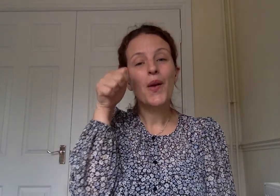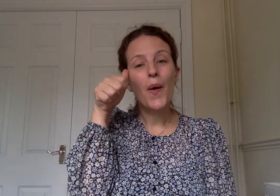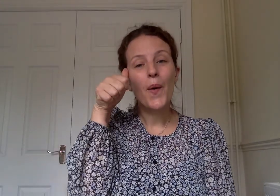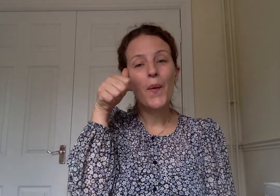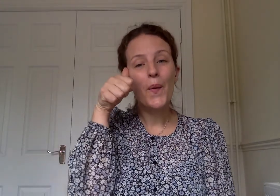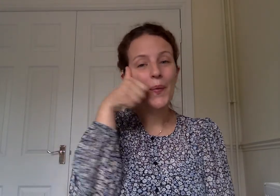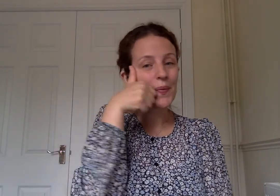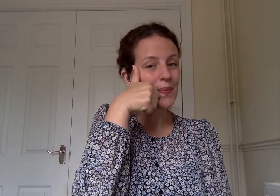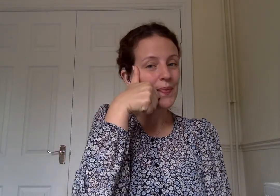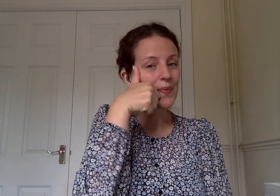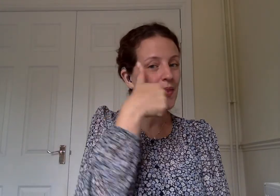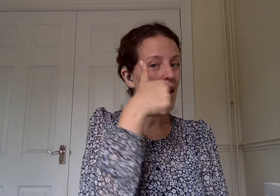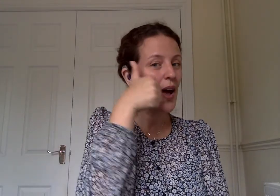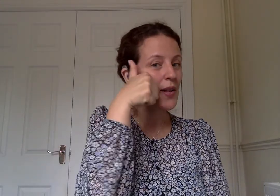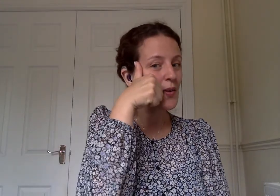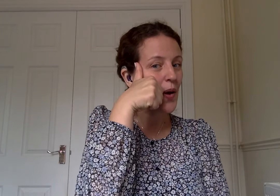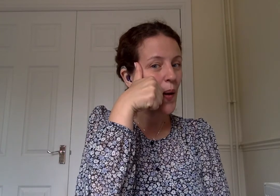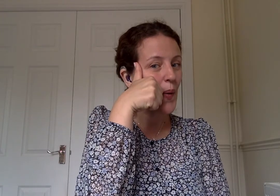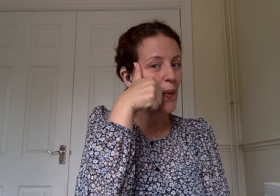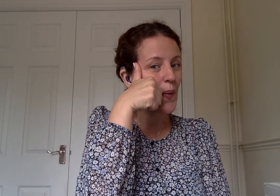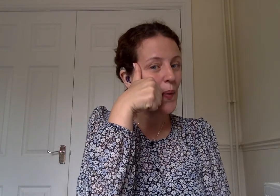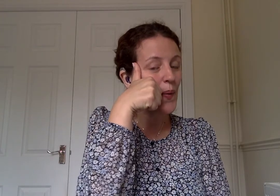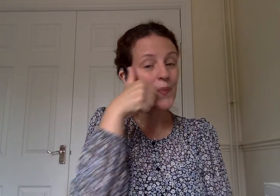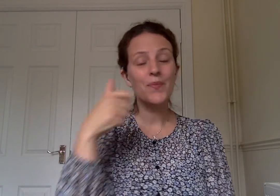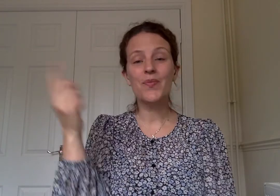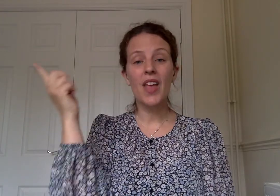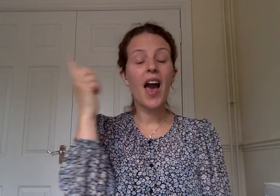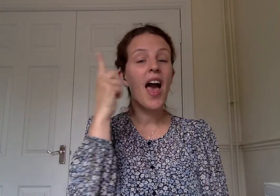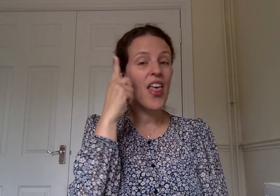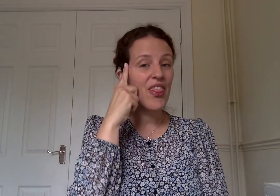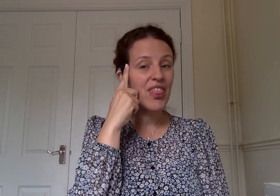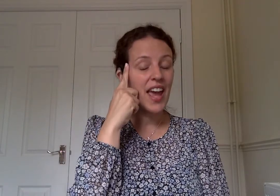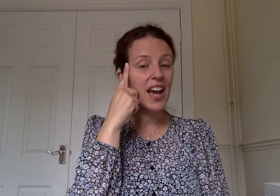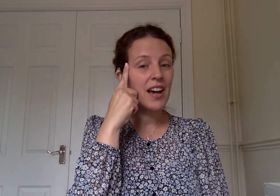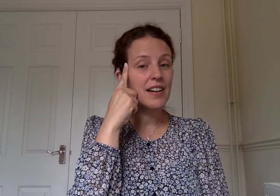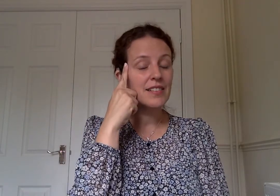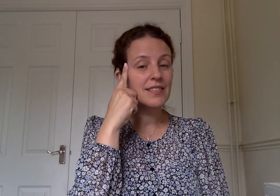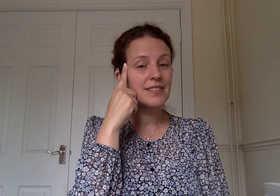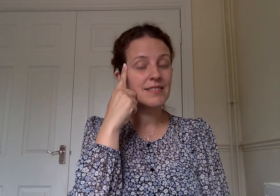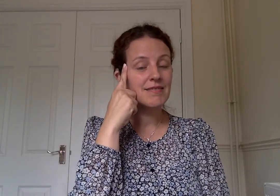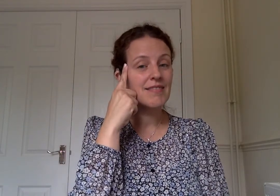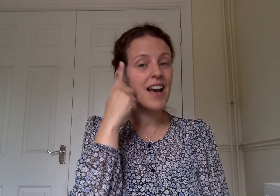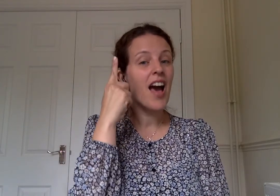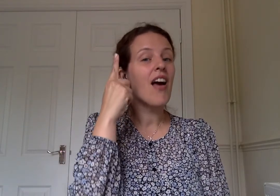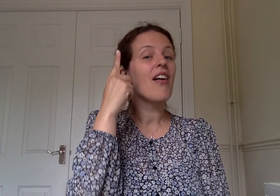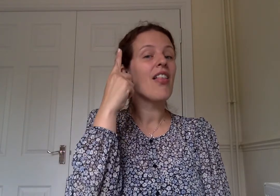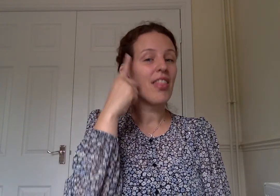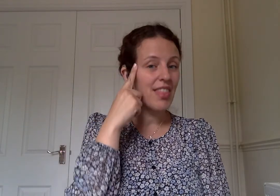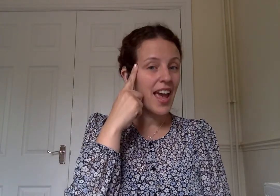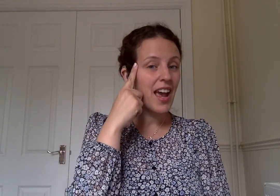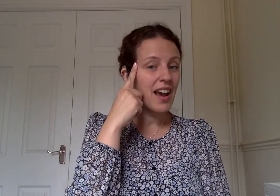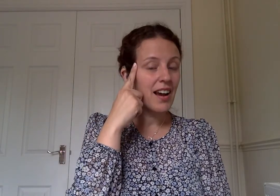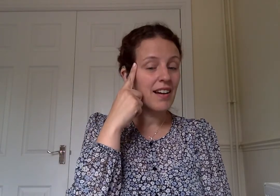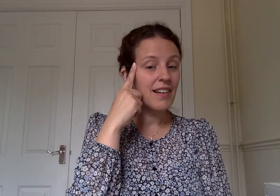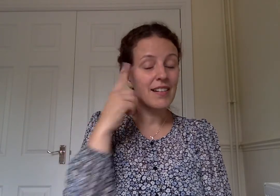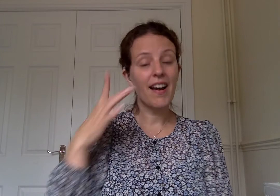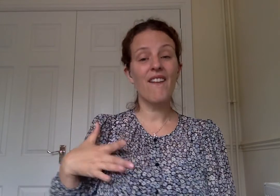Know Think